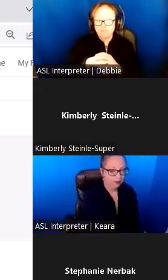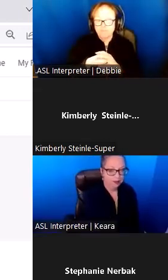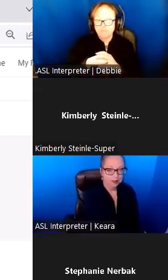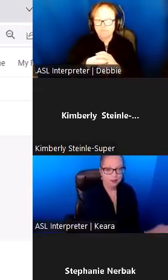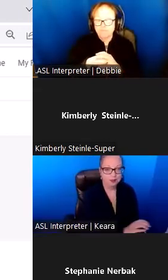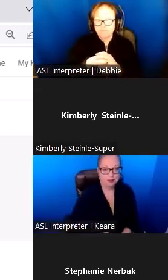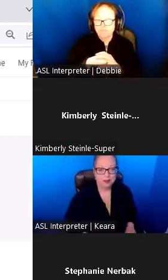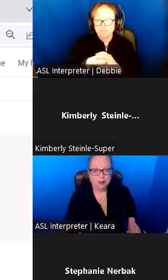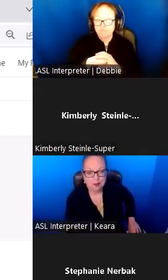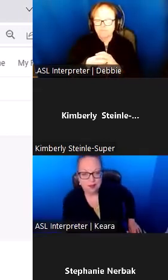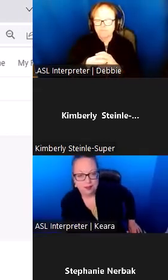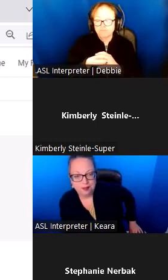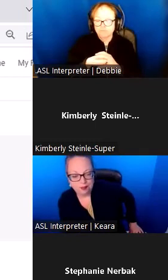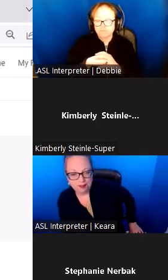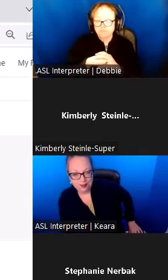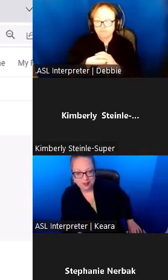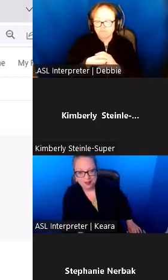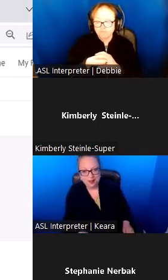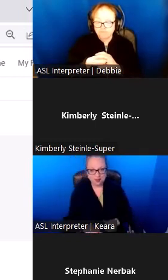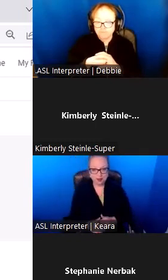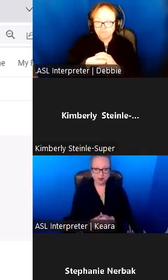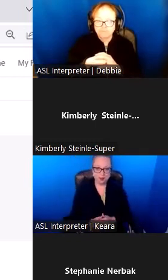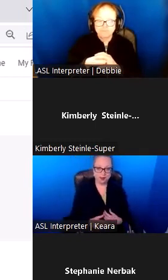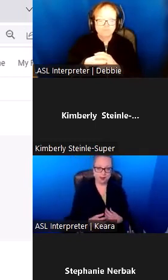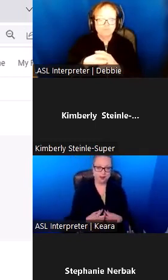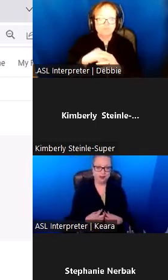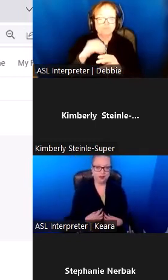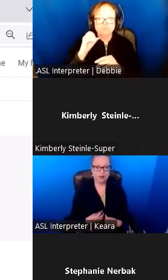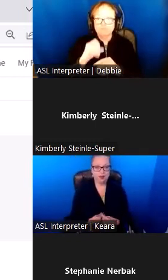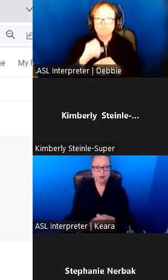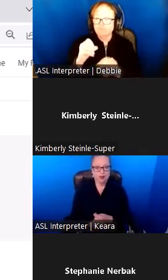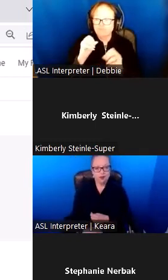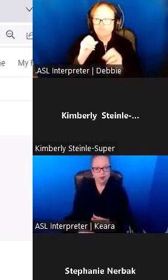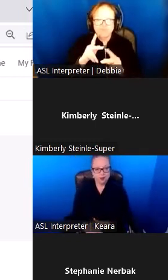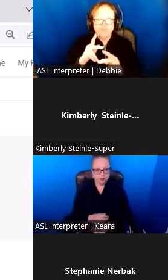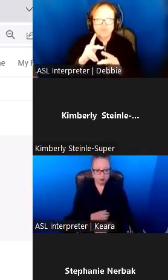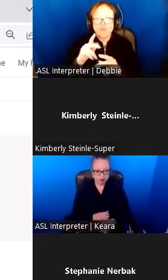The first section of the application is for Applicant Information. Nothing on this tab